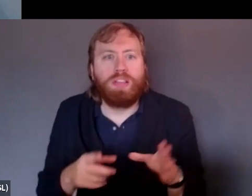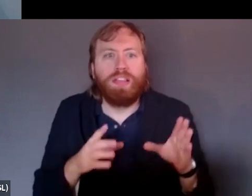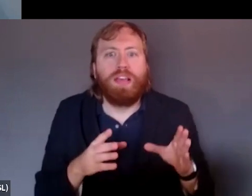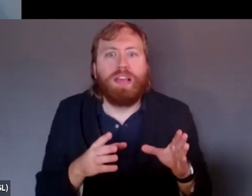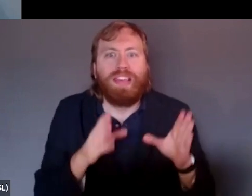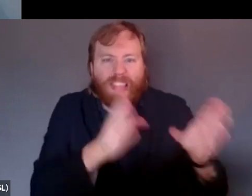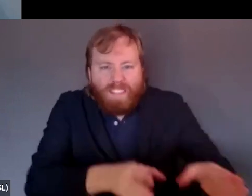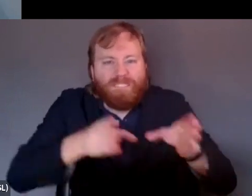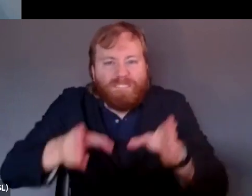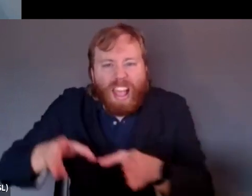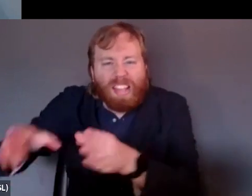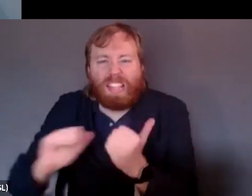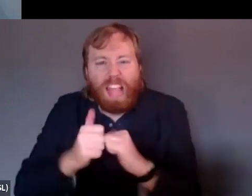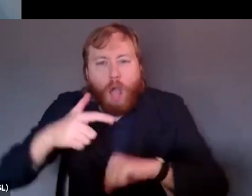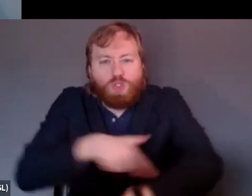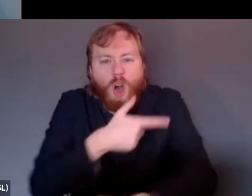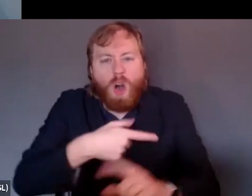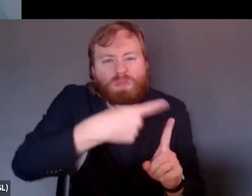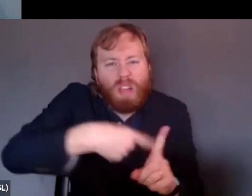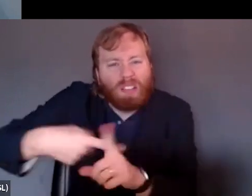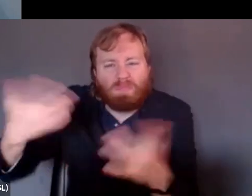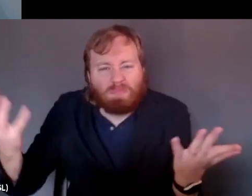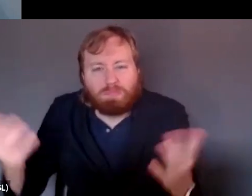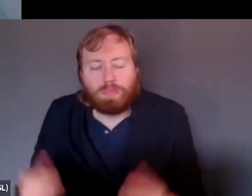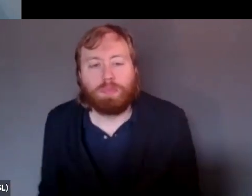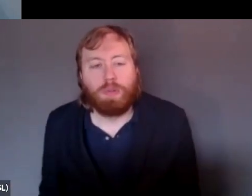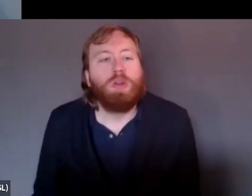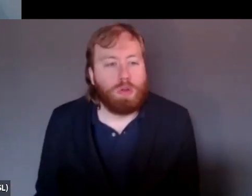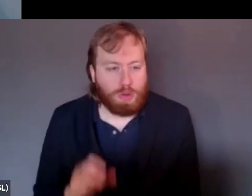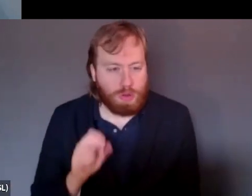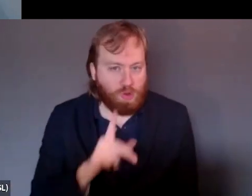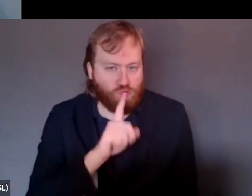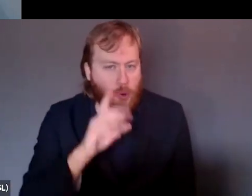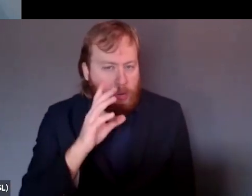Sure. I'll go from memory, so this isn't necessarily exactly correct, but it will be directionally correct.